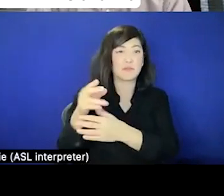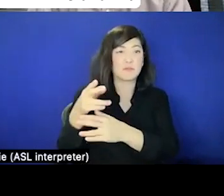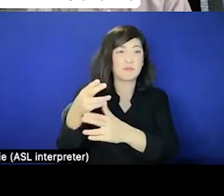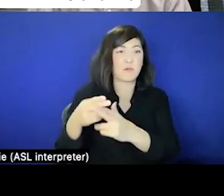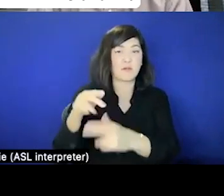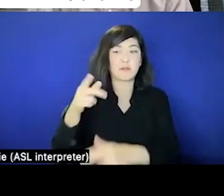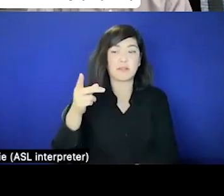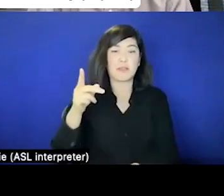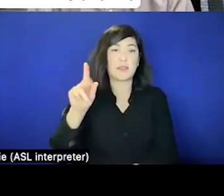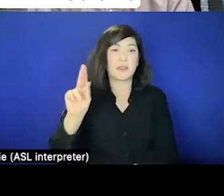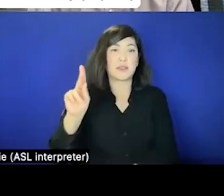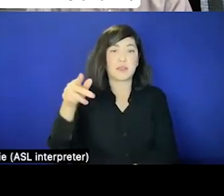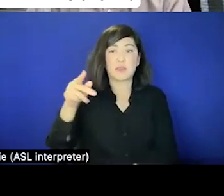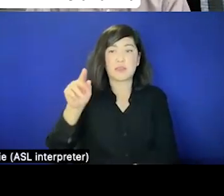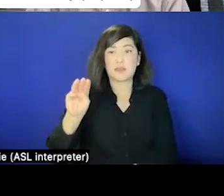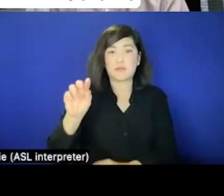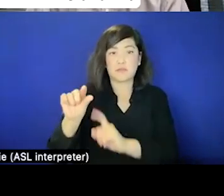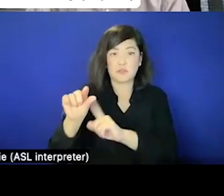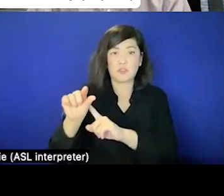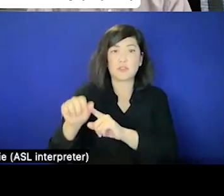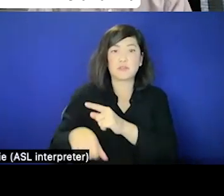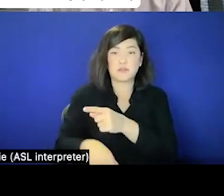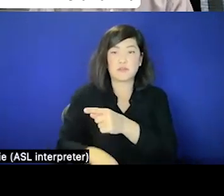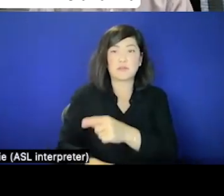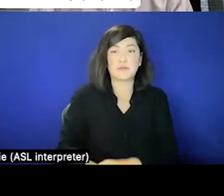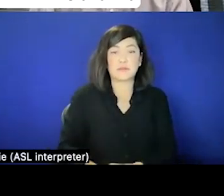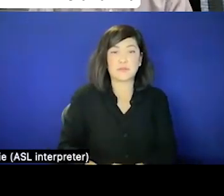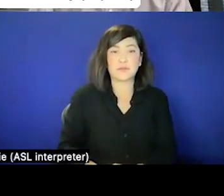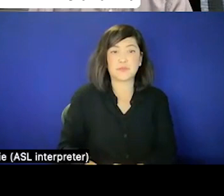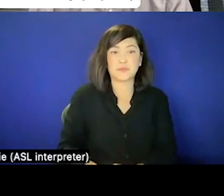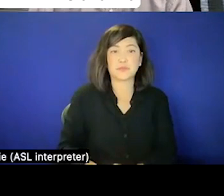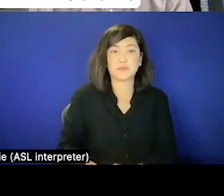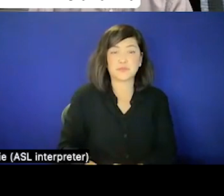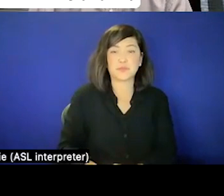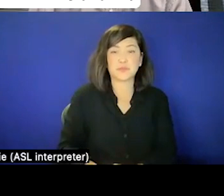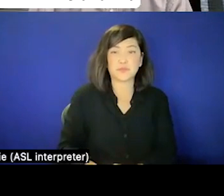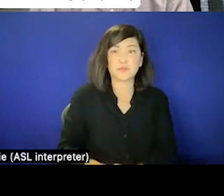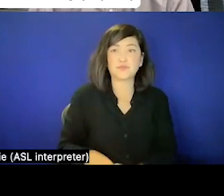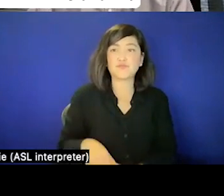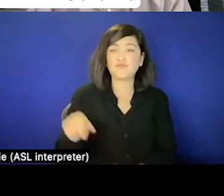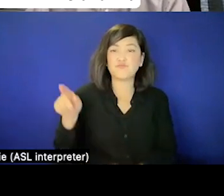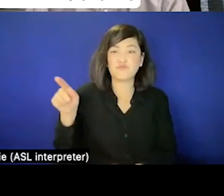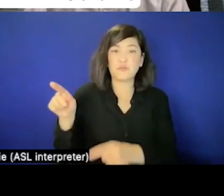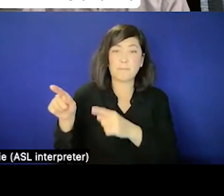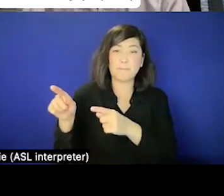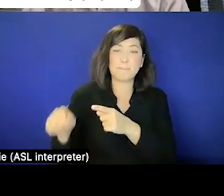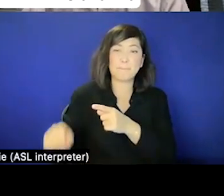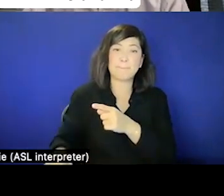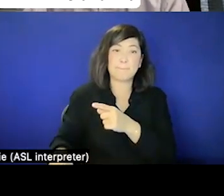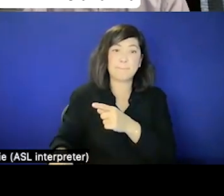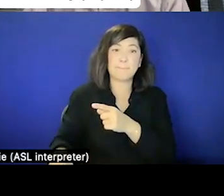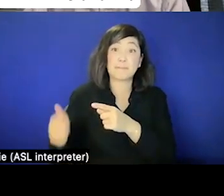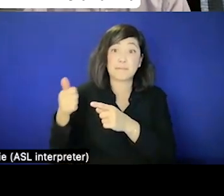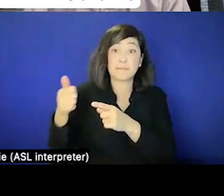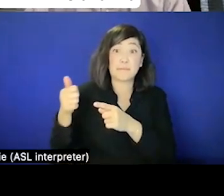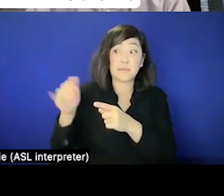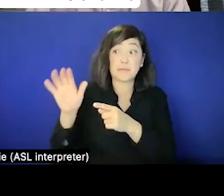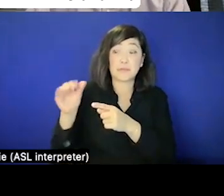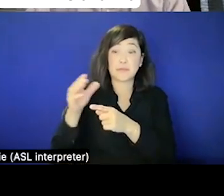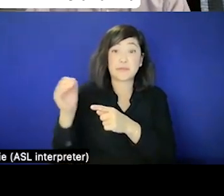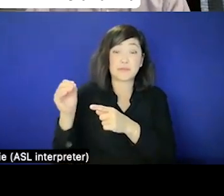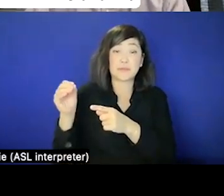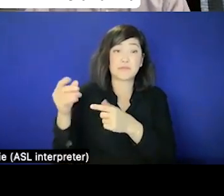of establishing financial impact of changes in supply chains. KPMG at the time said that the